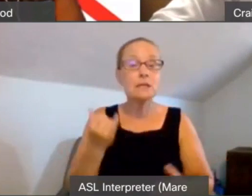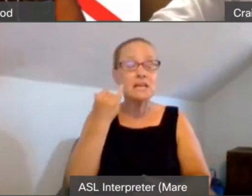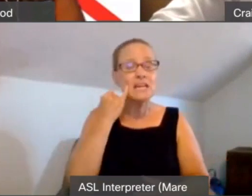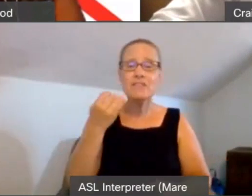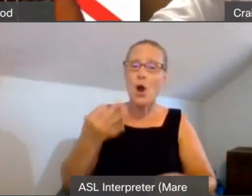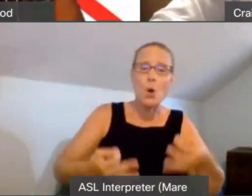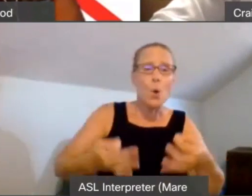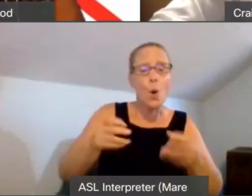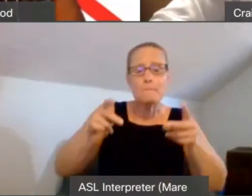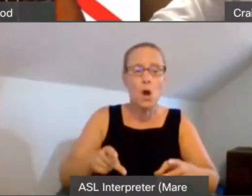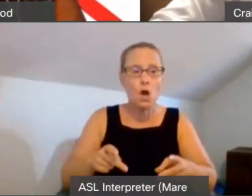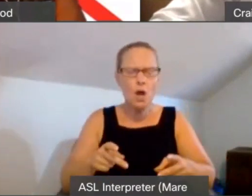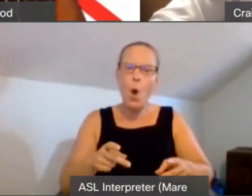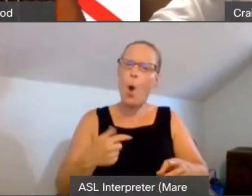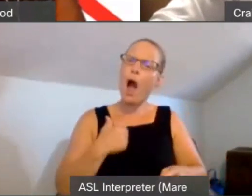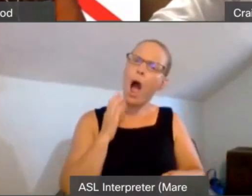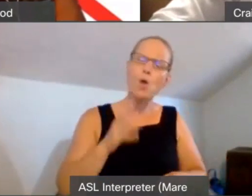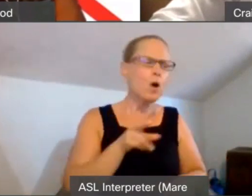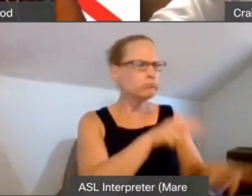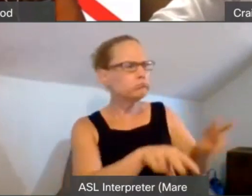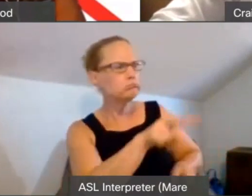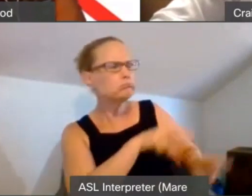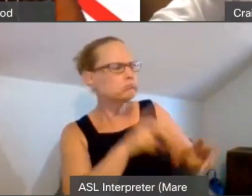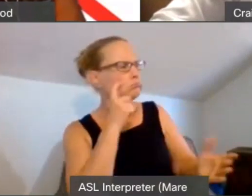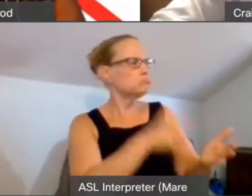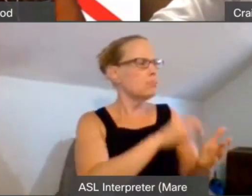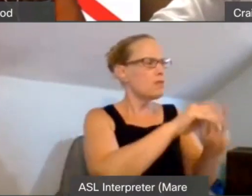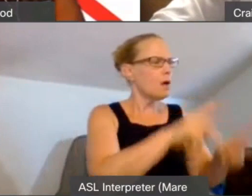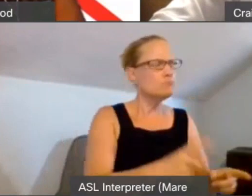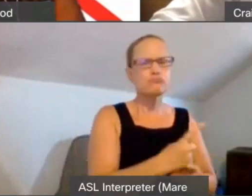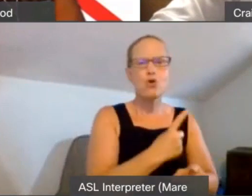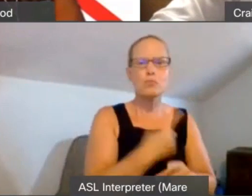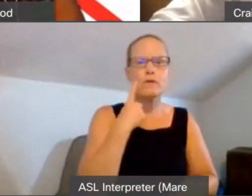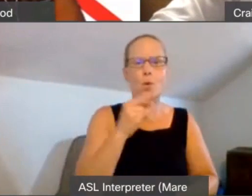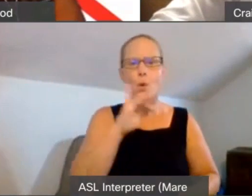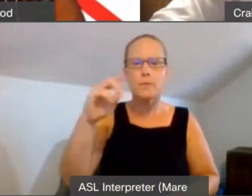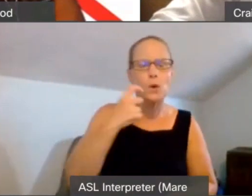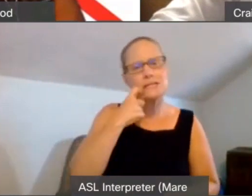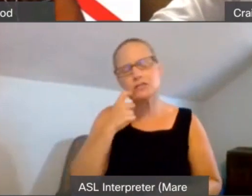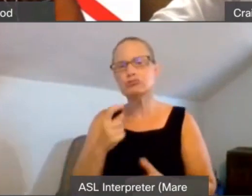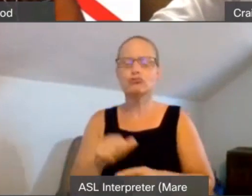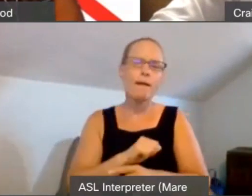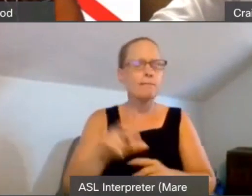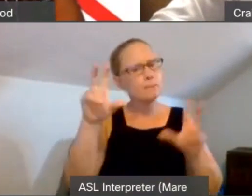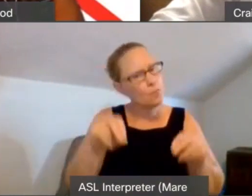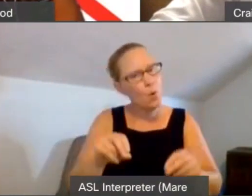And so the time has come where drug courts have taught us is that neither system alone is competent to do this job.